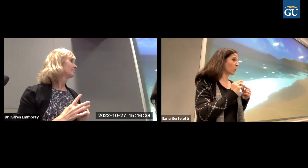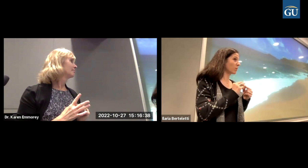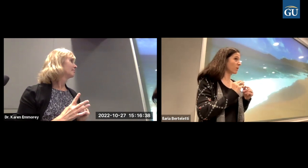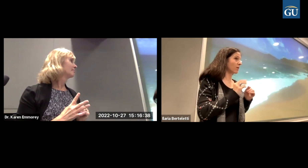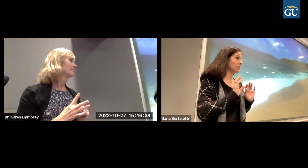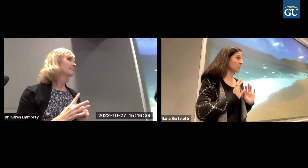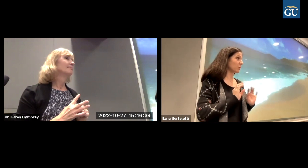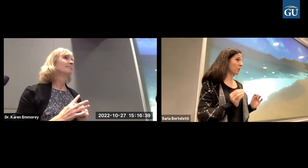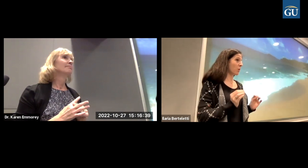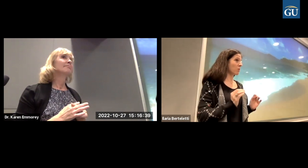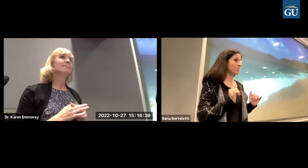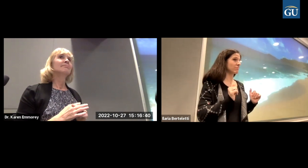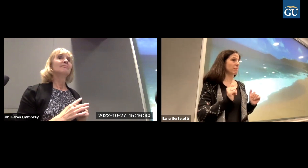Now we're gonna have to questions,